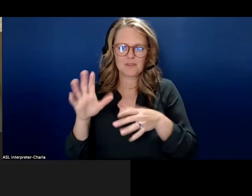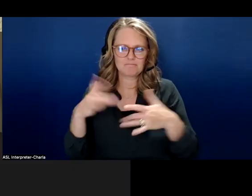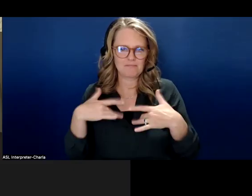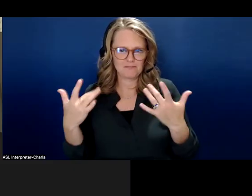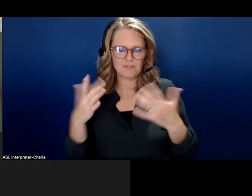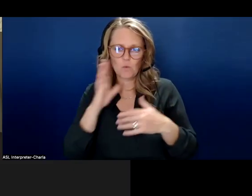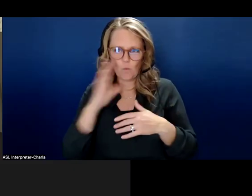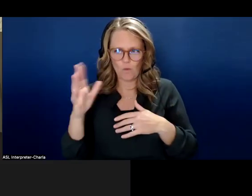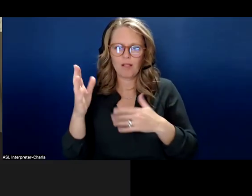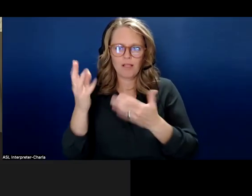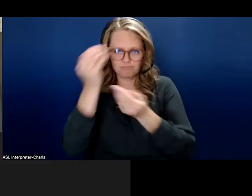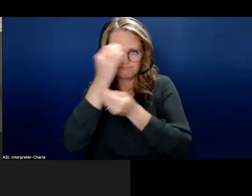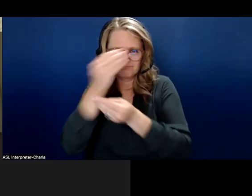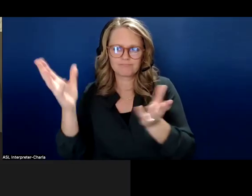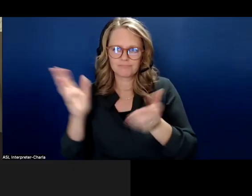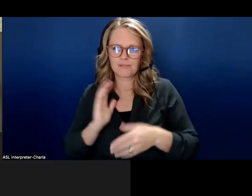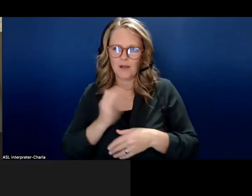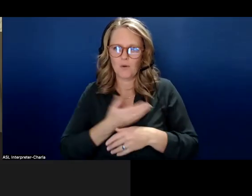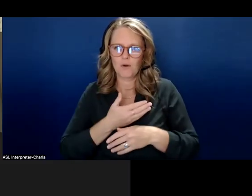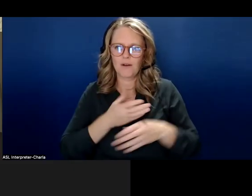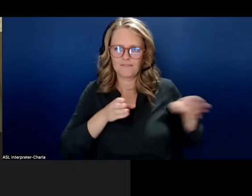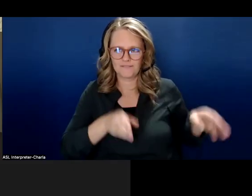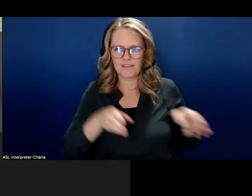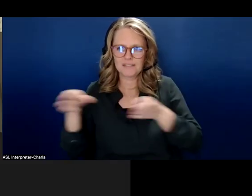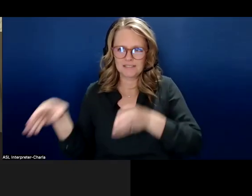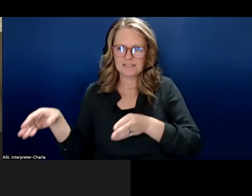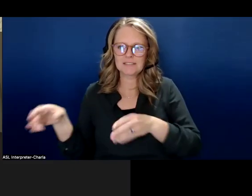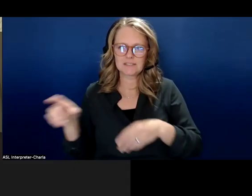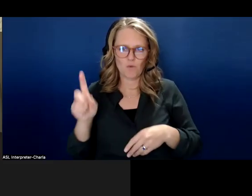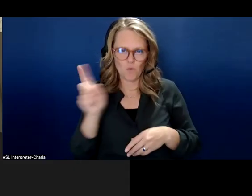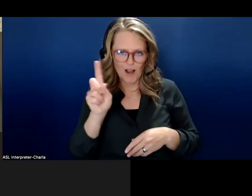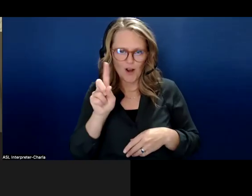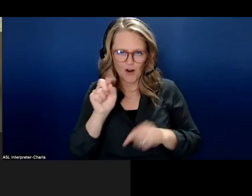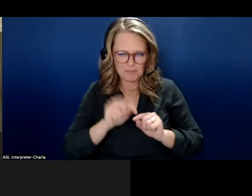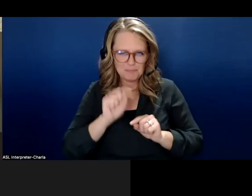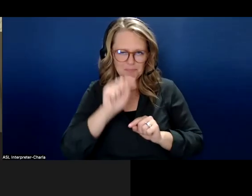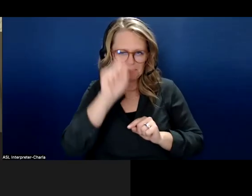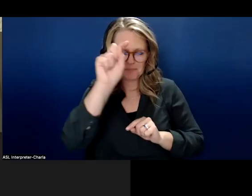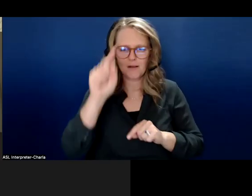and Denver leadership, but you'll be able to see that information on the open house.